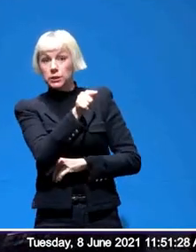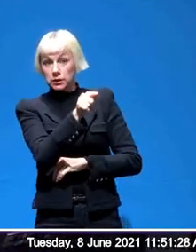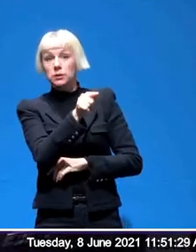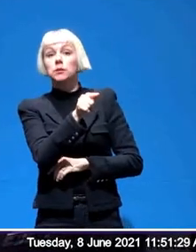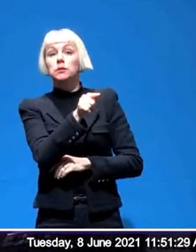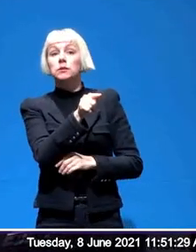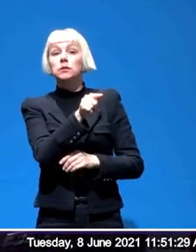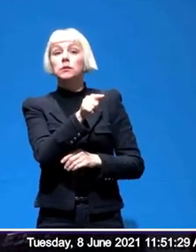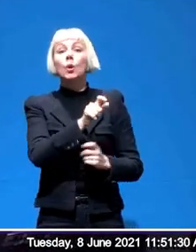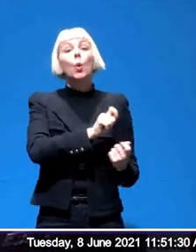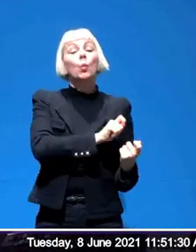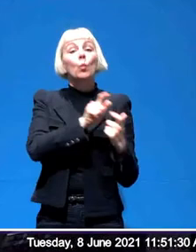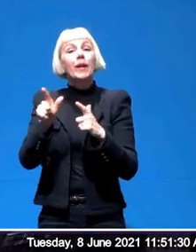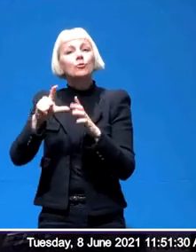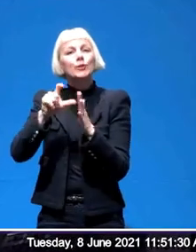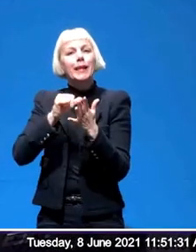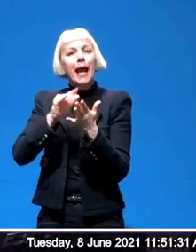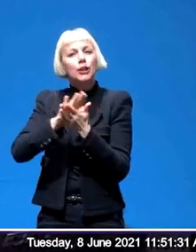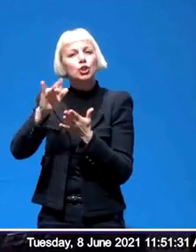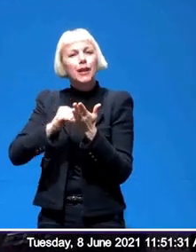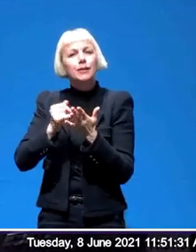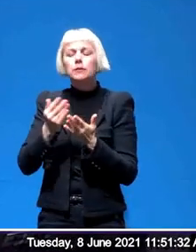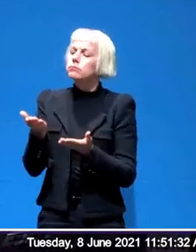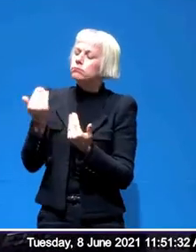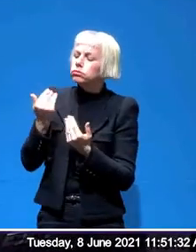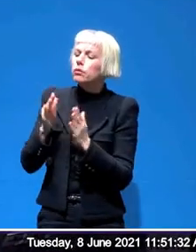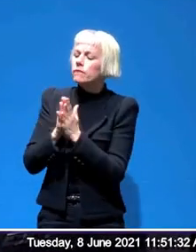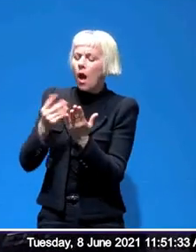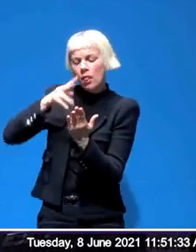went to the DHS to review Daniel's files, to get more information